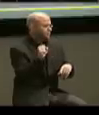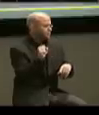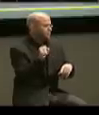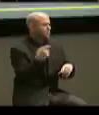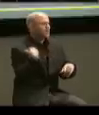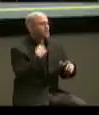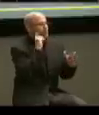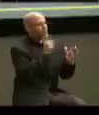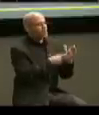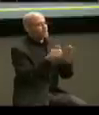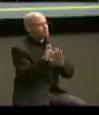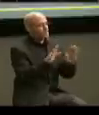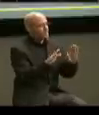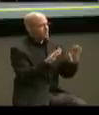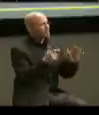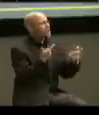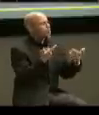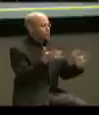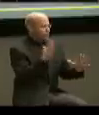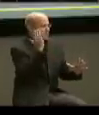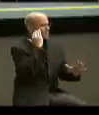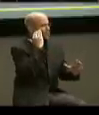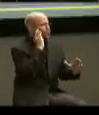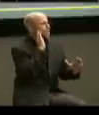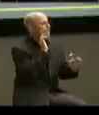METRICS SYSTEM THAT RECOGNIZED BEHAVIOR S